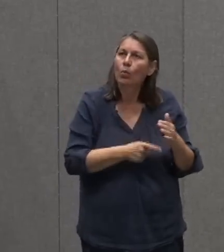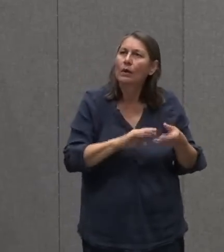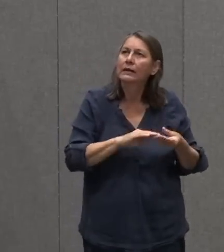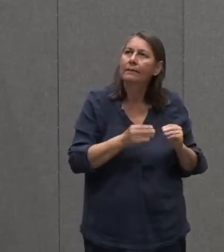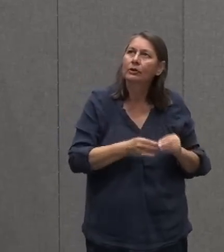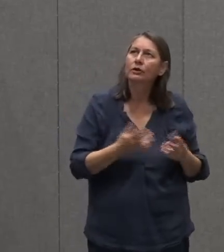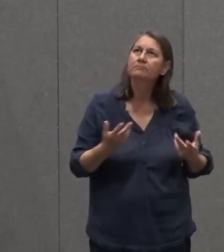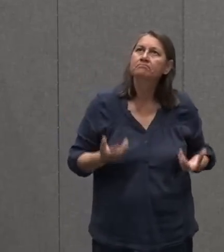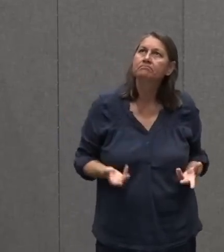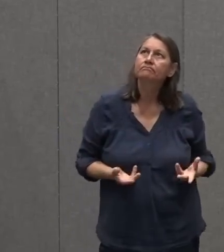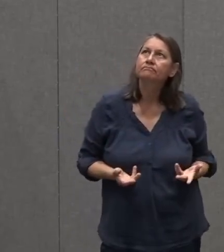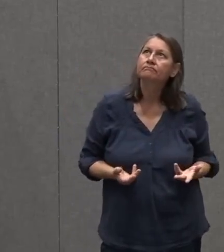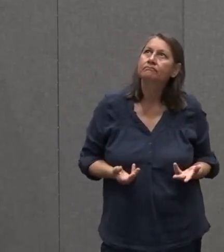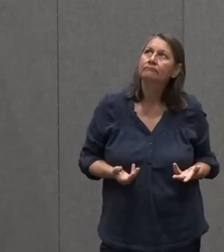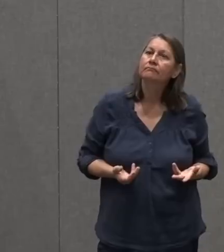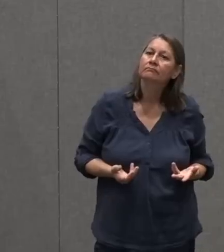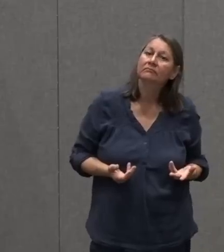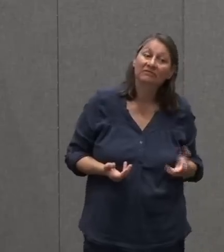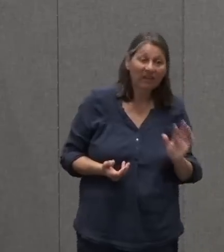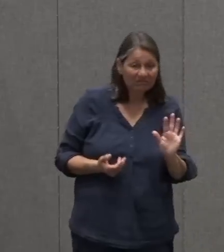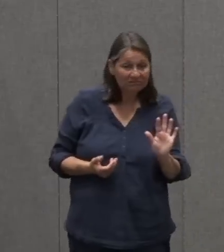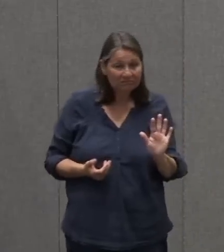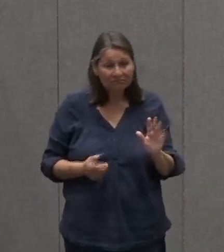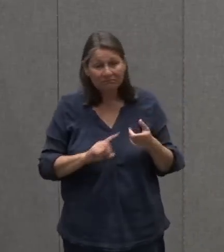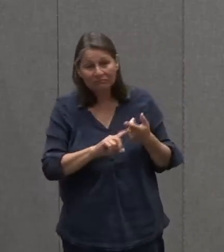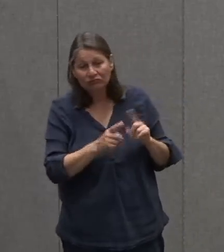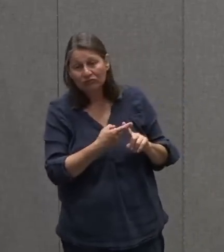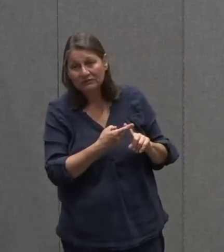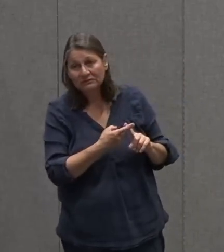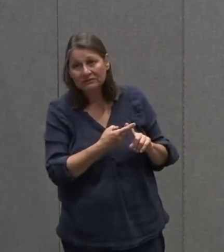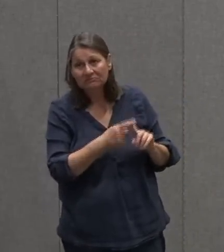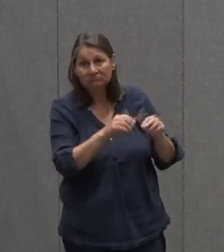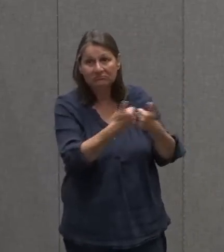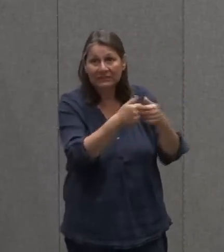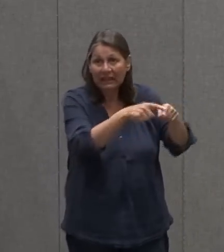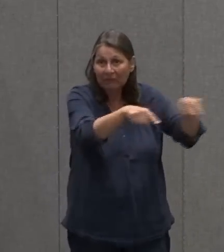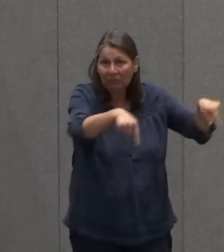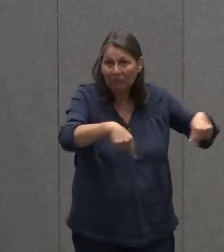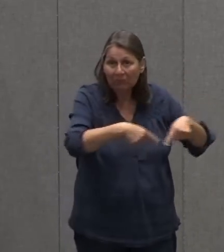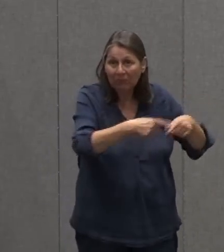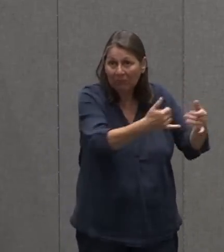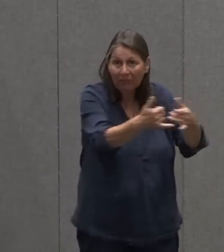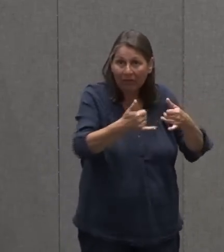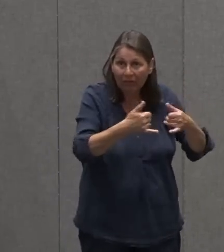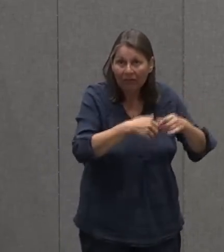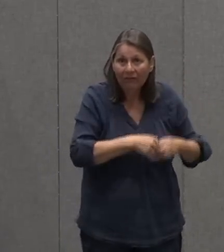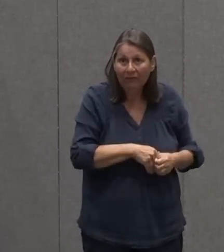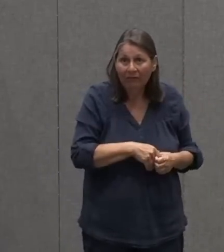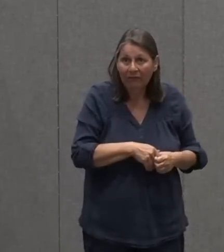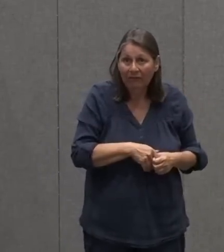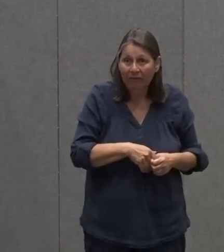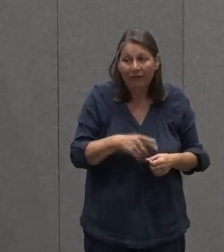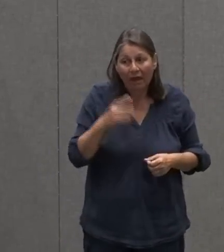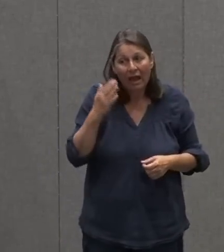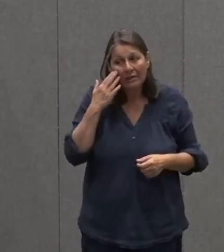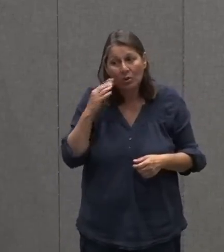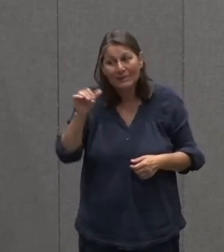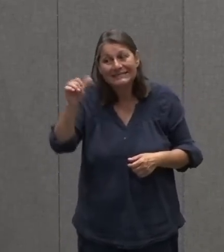maybe I'd say five friends. I mean at least at this point, I know 10 friends are reading books and that's more than five